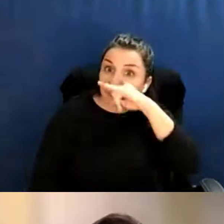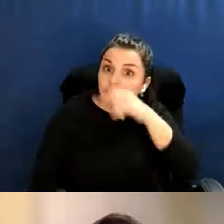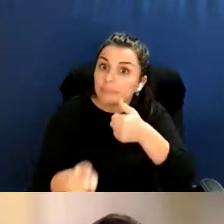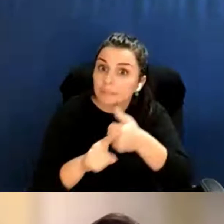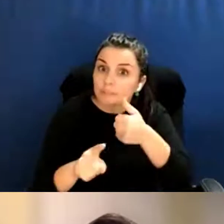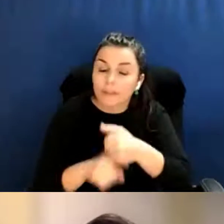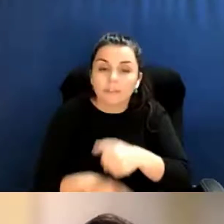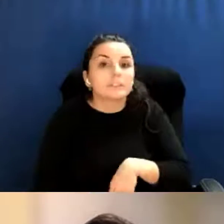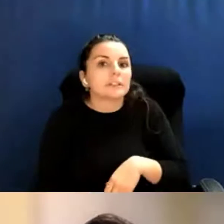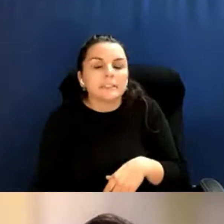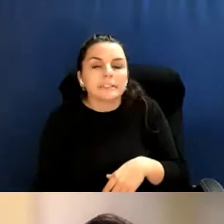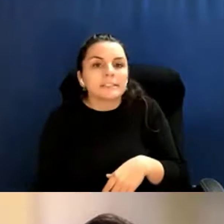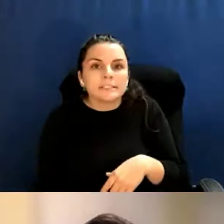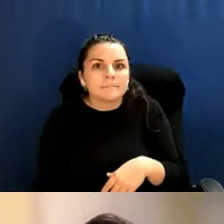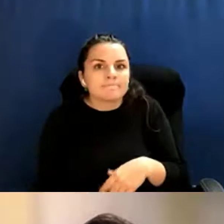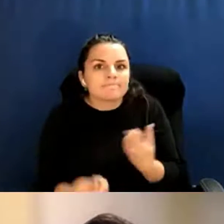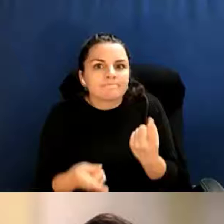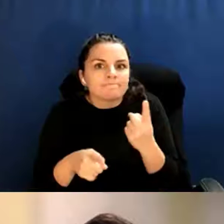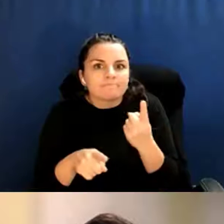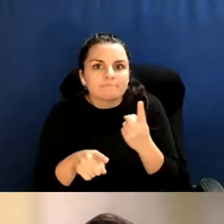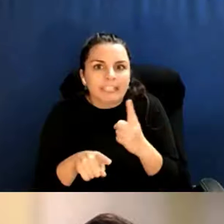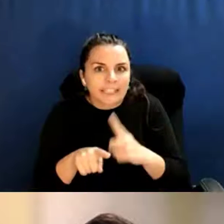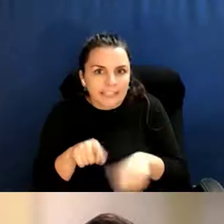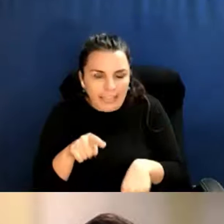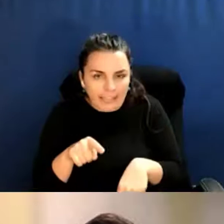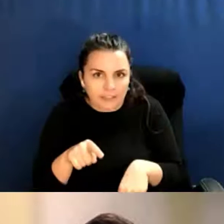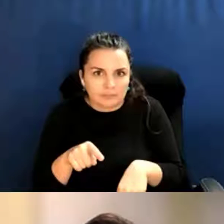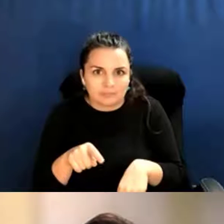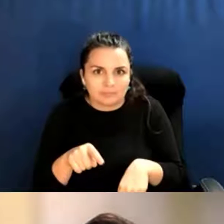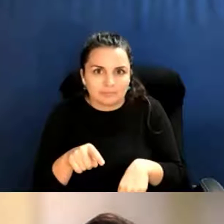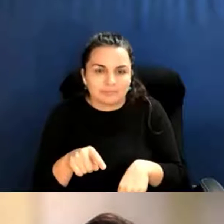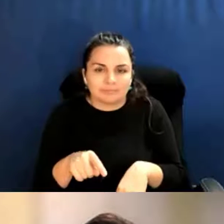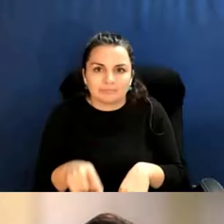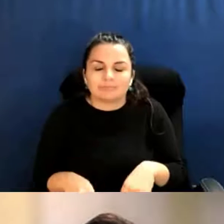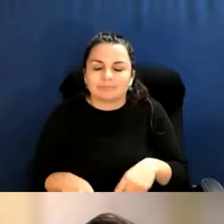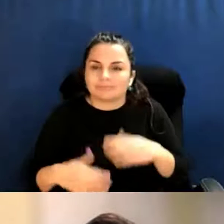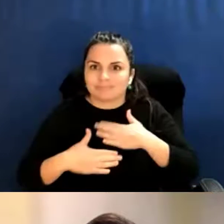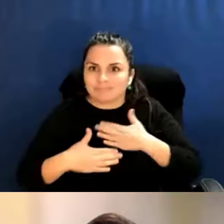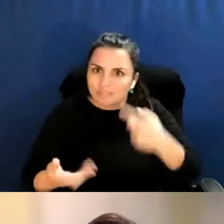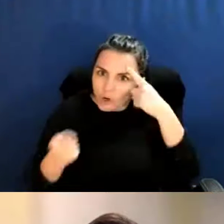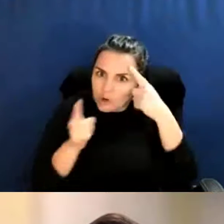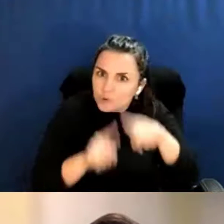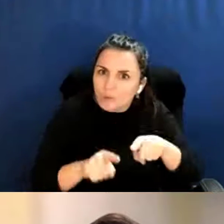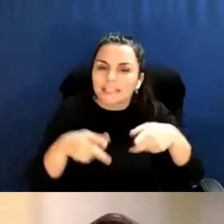or otherwise not demonstrating assent to participation, that should be a key to you,